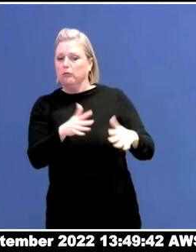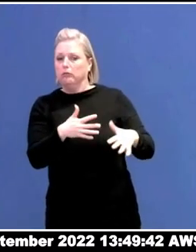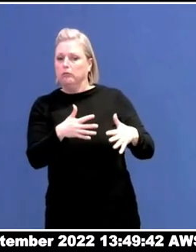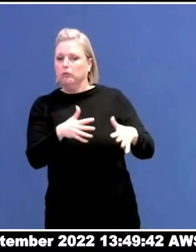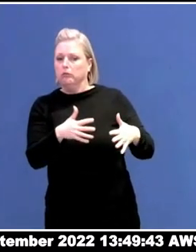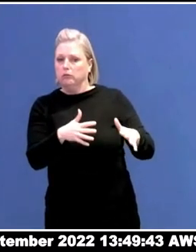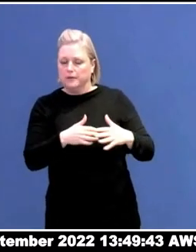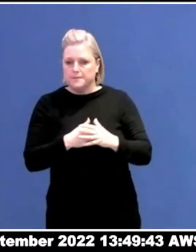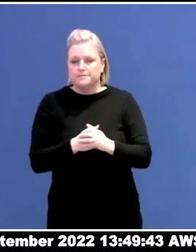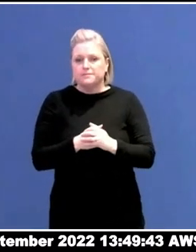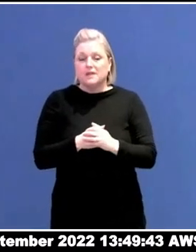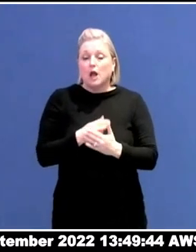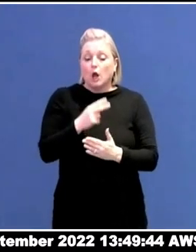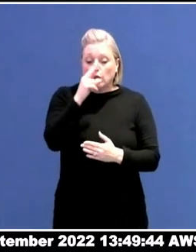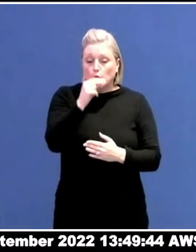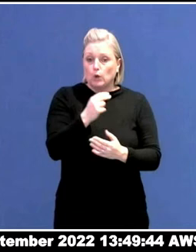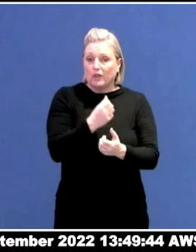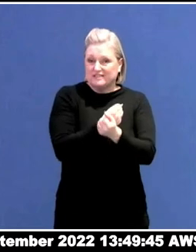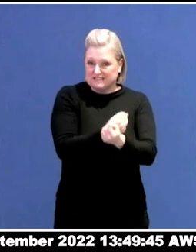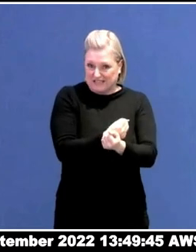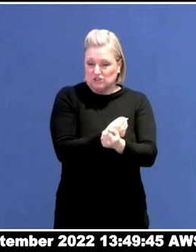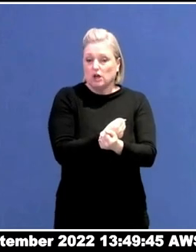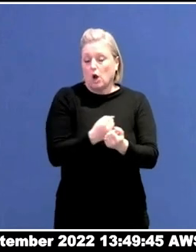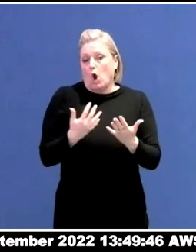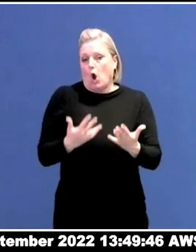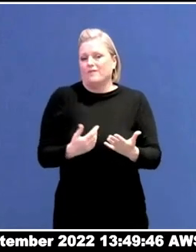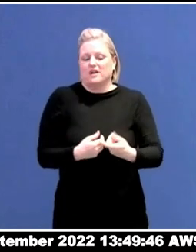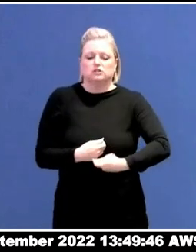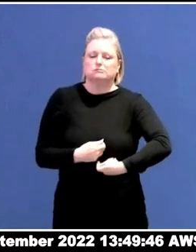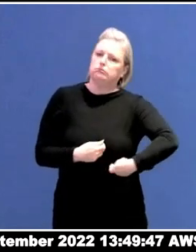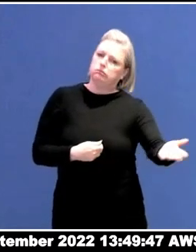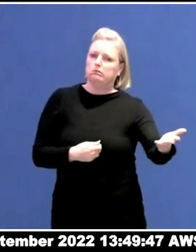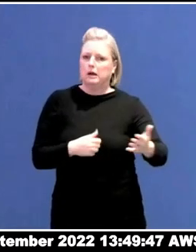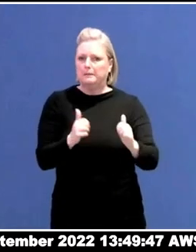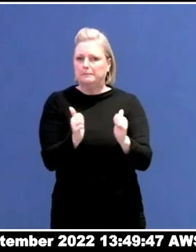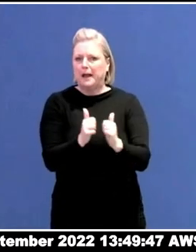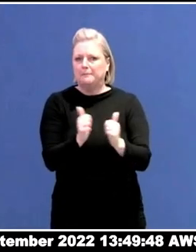In youth detention, they get thrown a scrapbook and told colour in or work on this